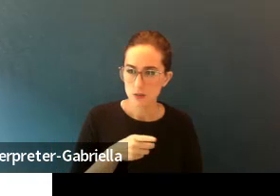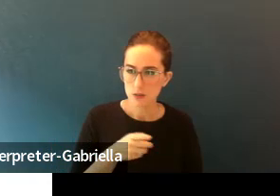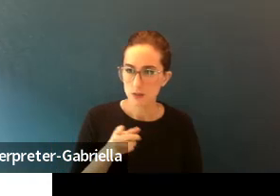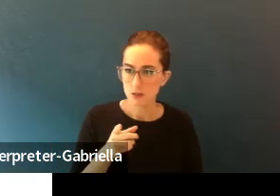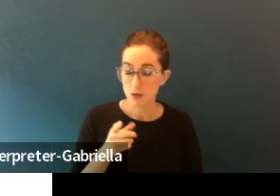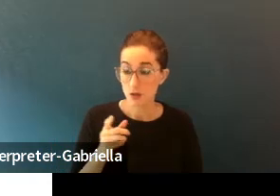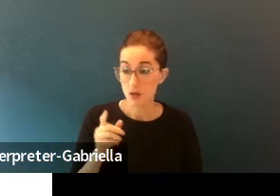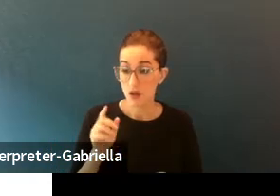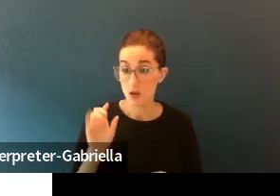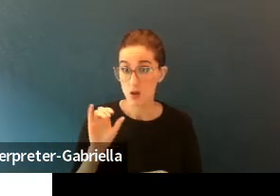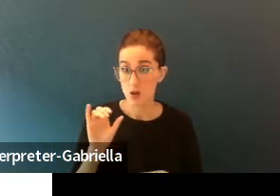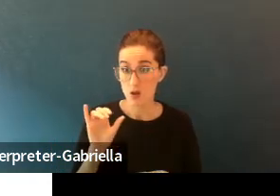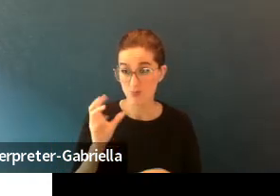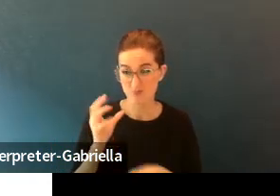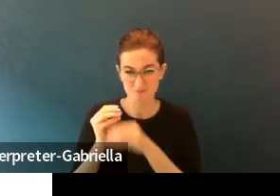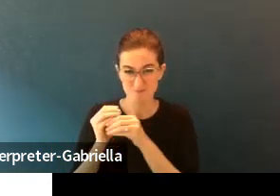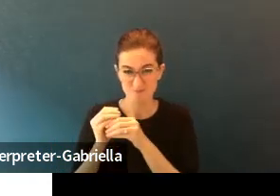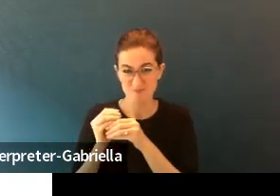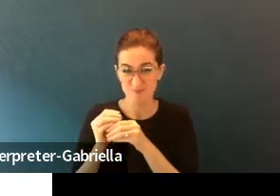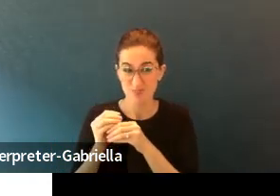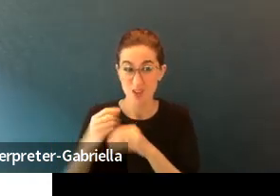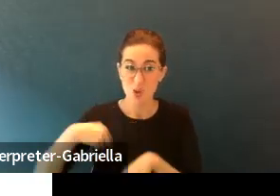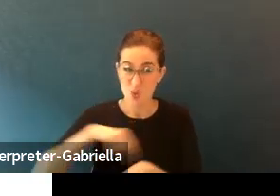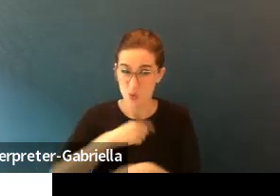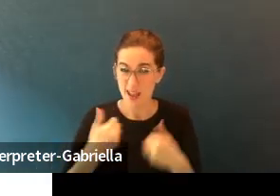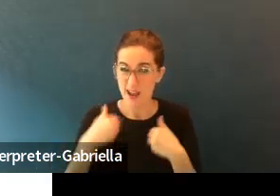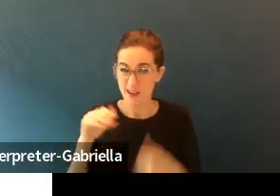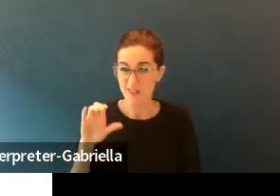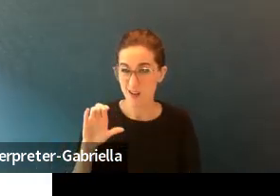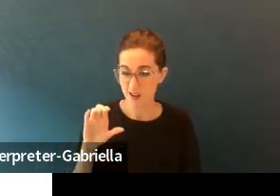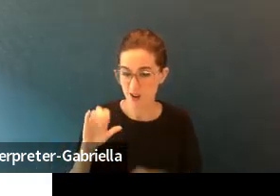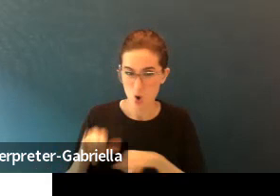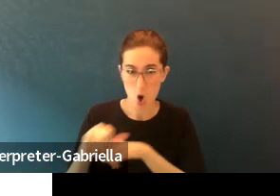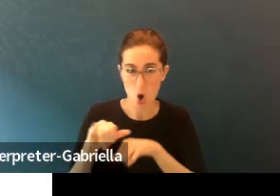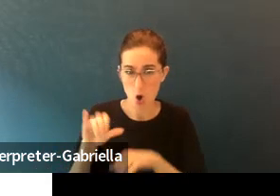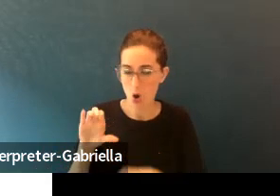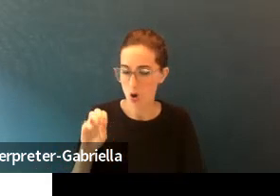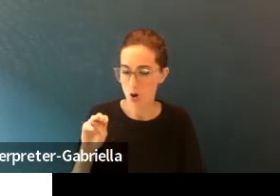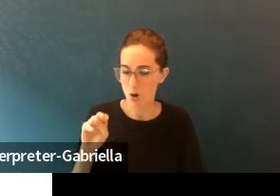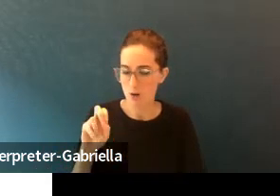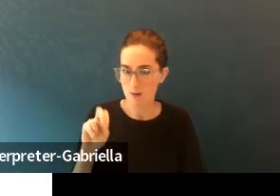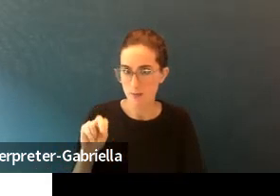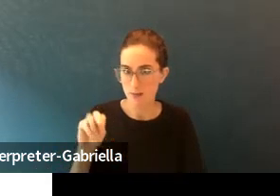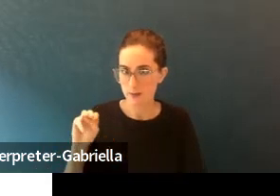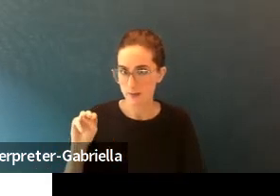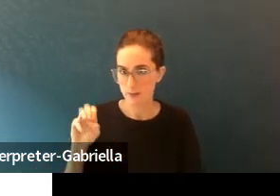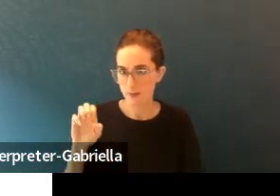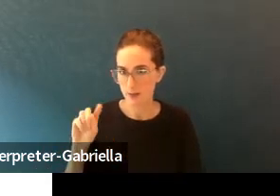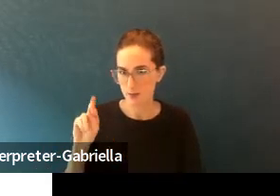So even if you don't know what's the best way to measure a success or what's if you're just looking for a specific kind of